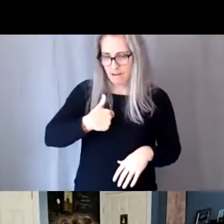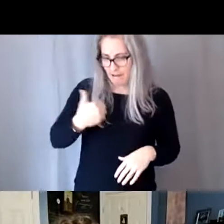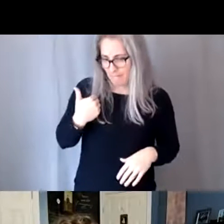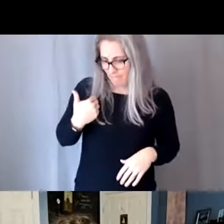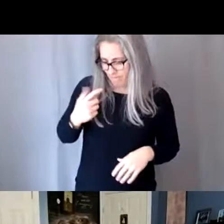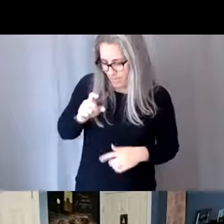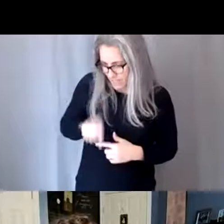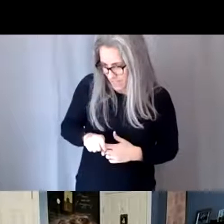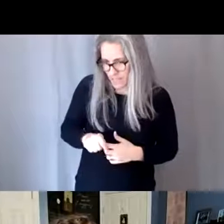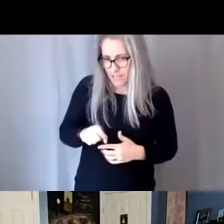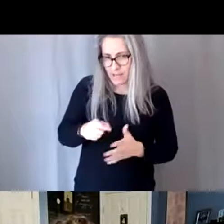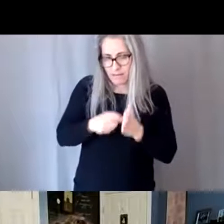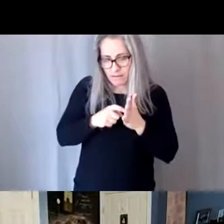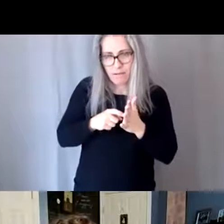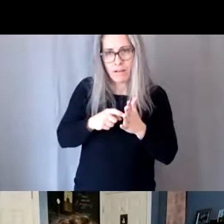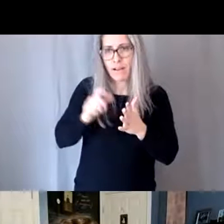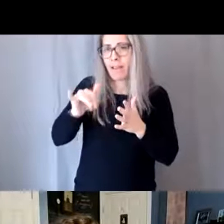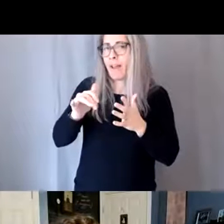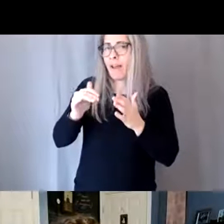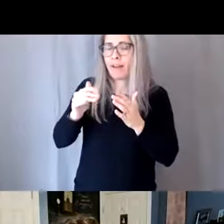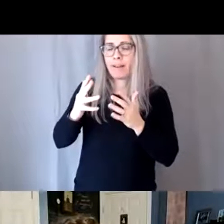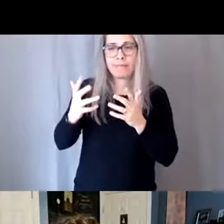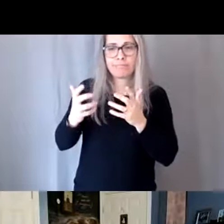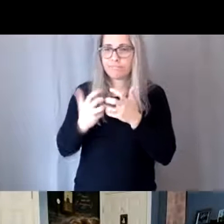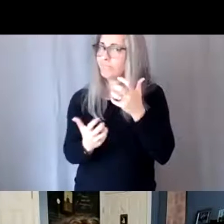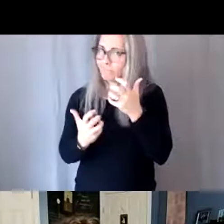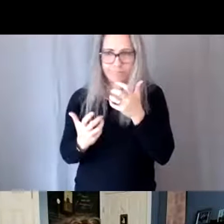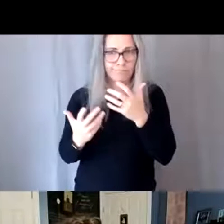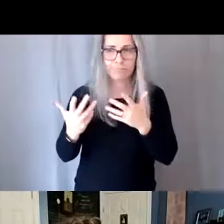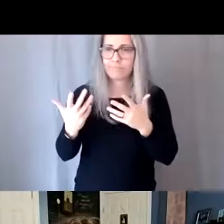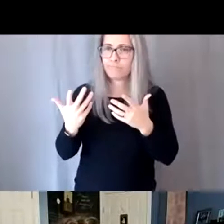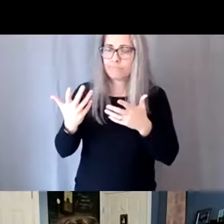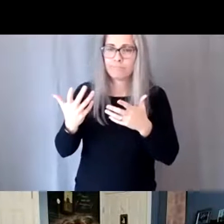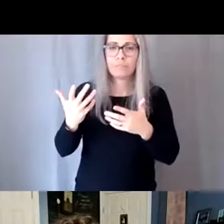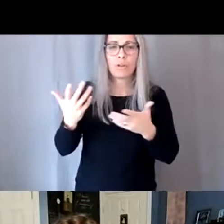needs that aren't being met or kind of engaging in what ends up being like a